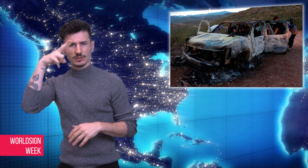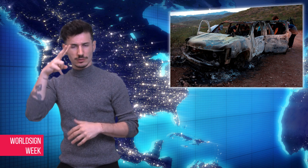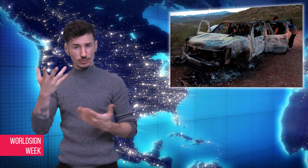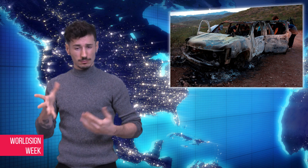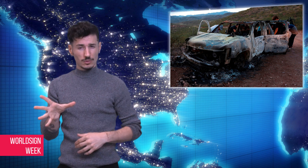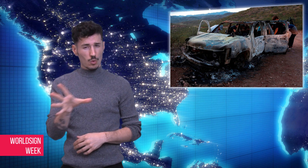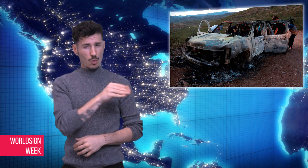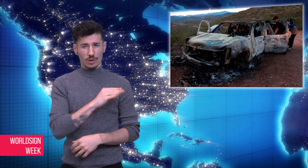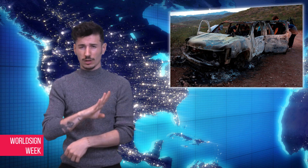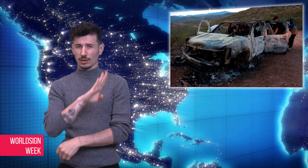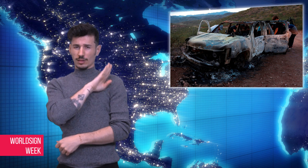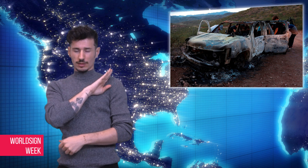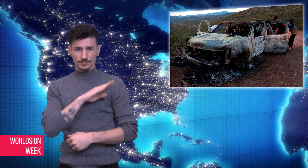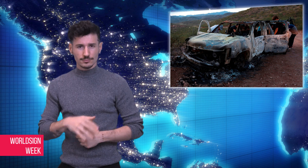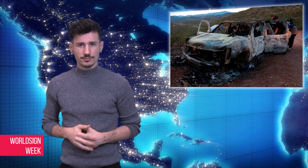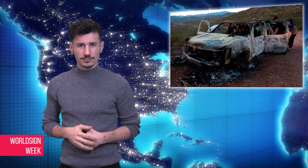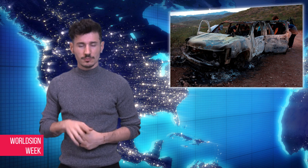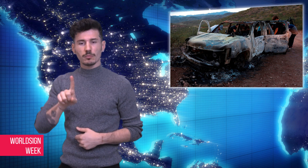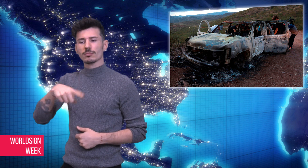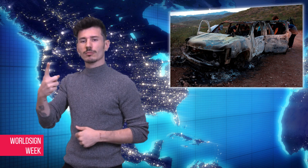citizens, were killed.